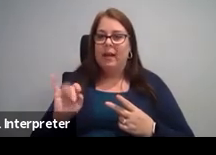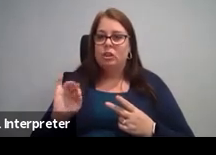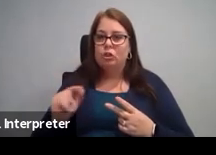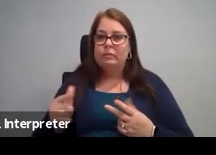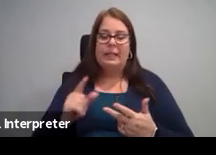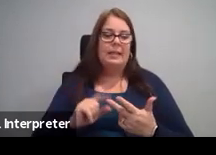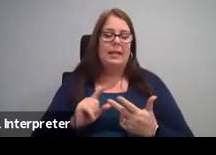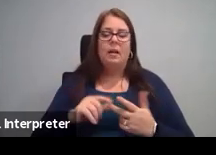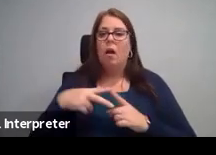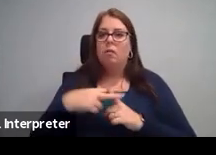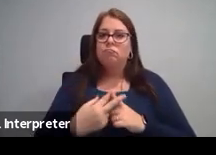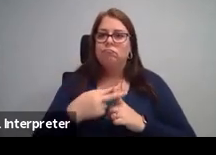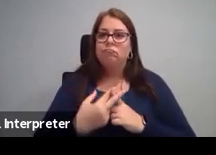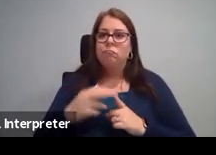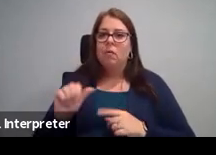Laurie Arnold: Some of our courses, the RFP site we do